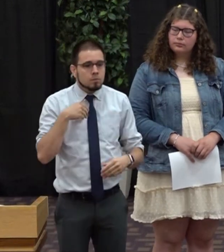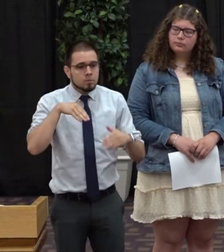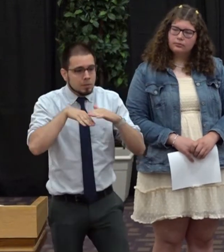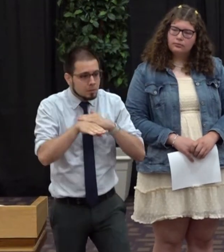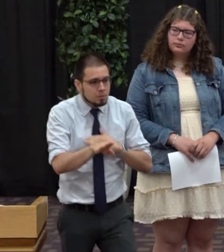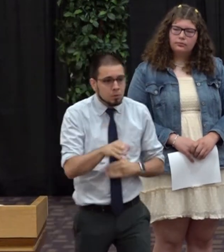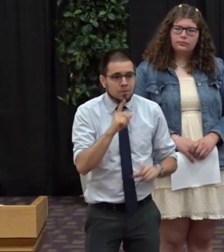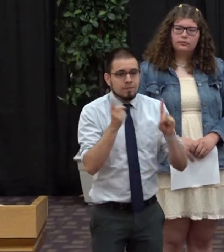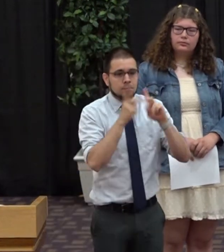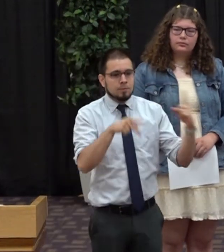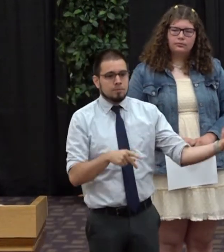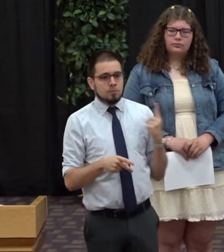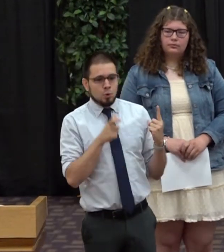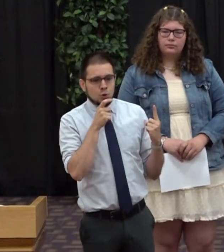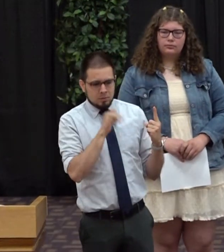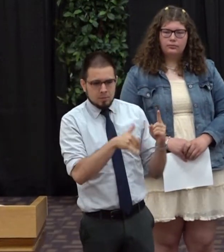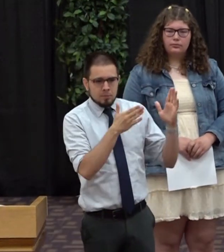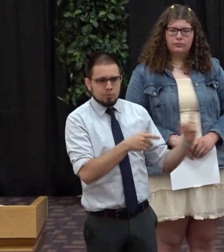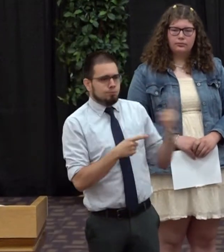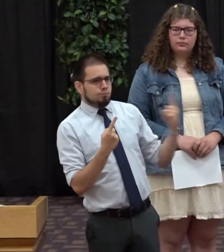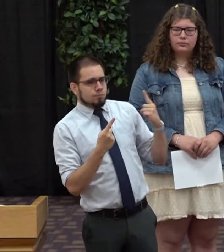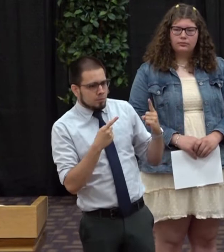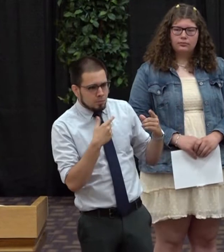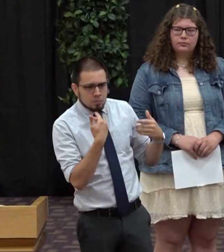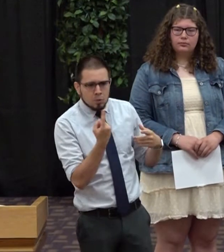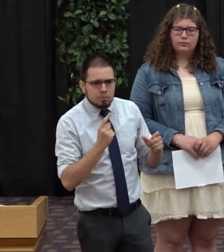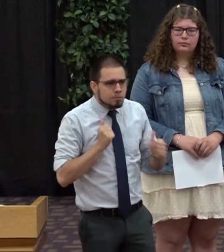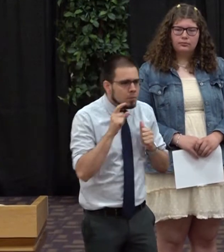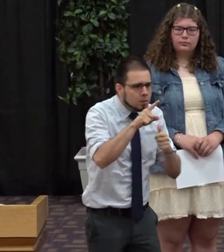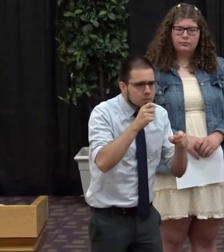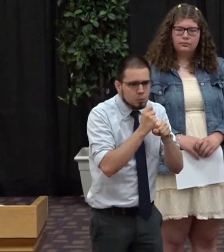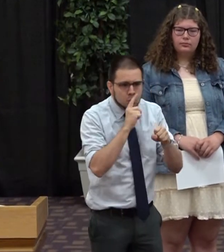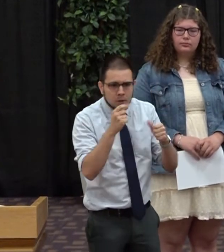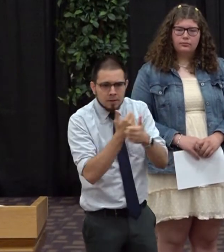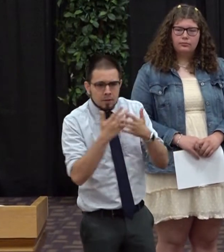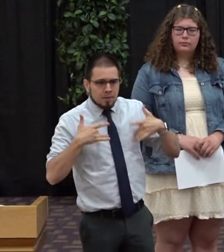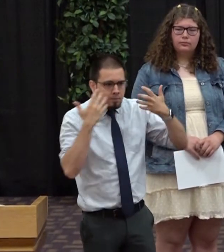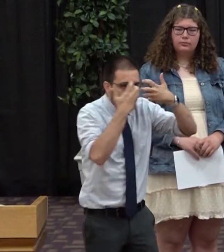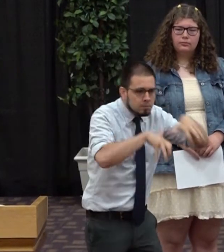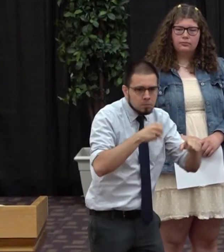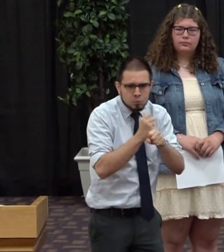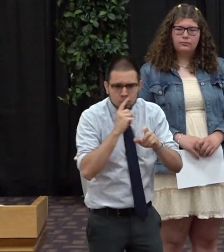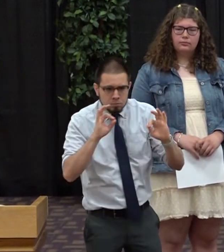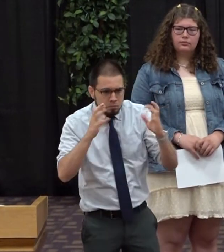When it comes to events and meetings, the first person to come up to me was this student. They were always assertive.